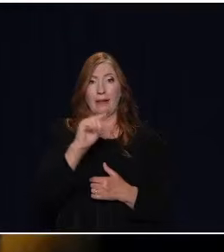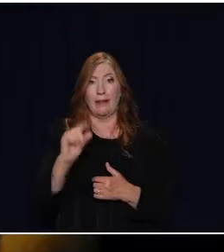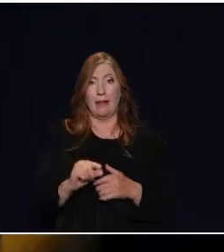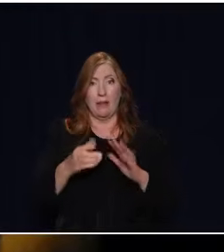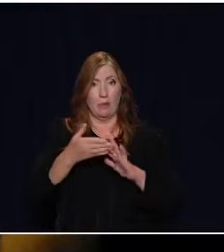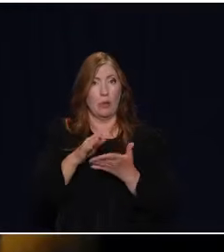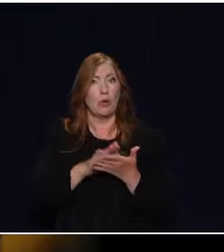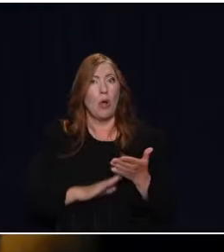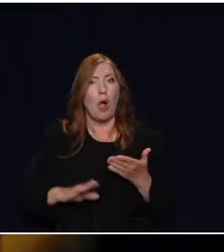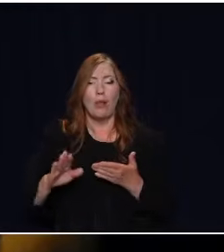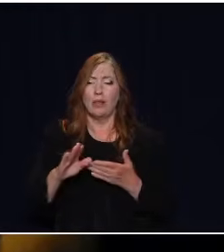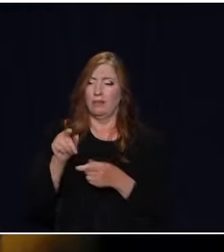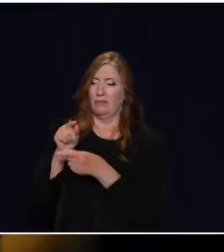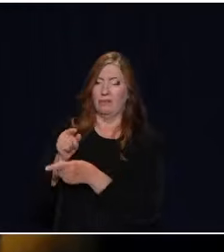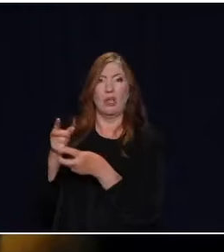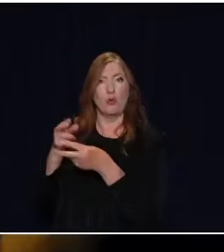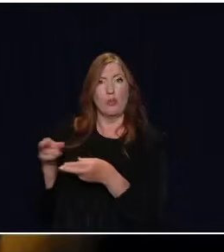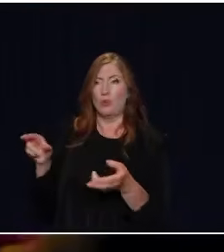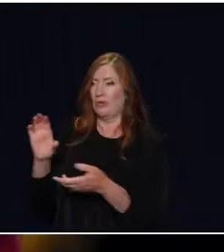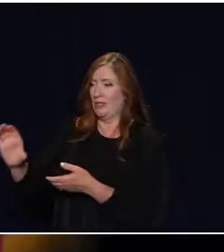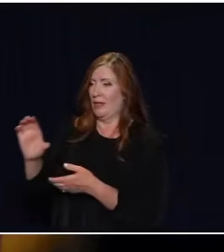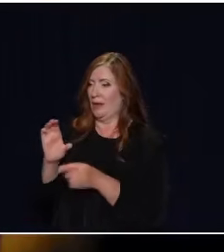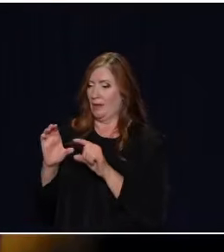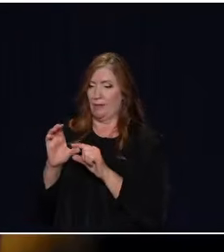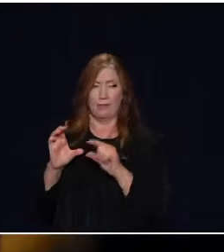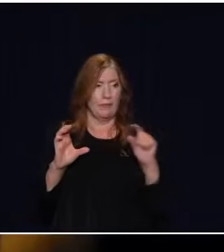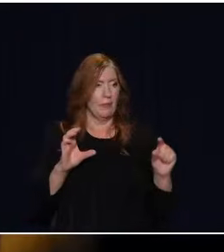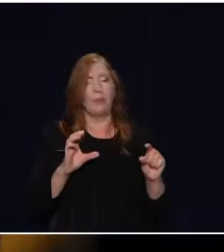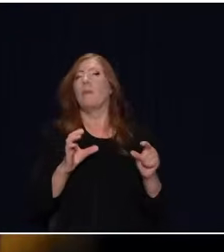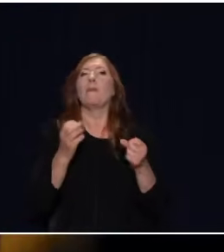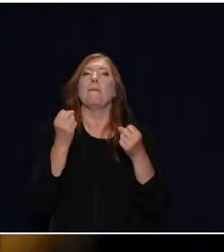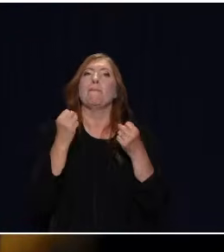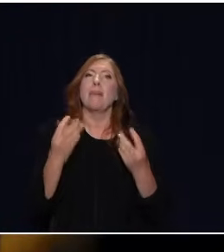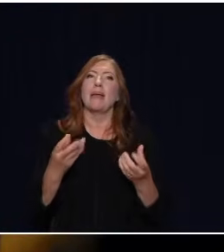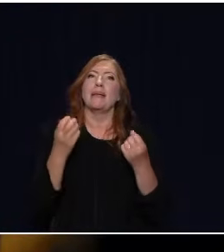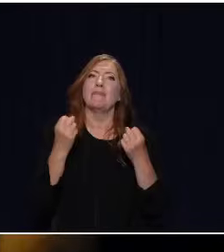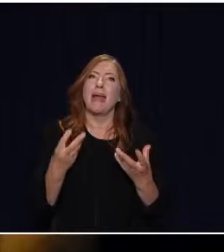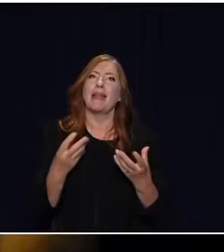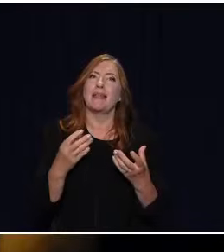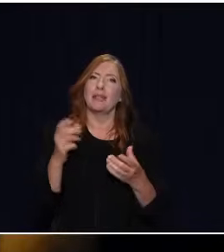OTHER COLLEGES MAKE IT IS SMALL FEE.